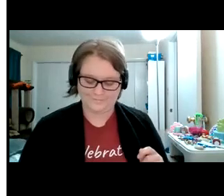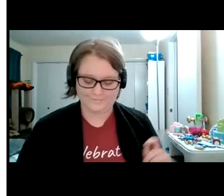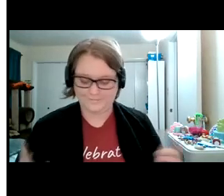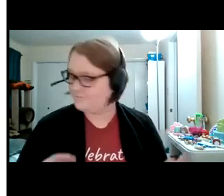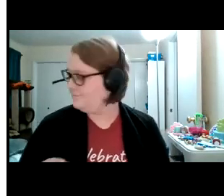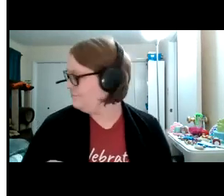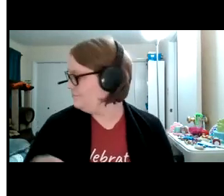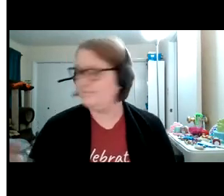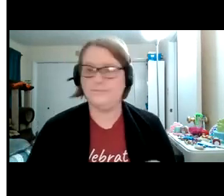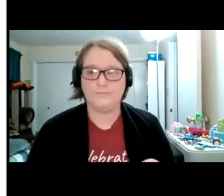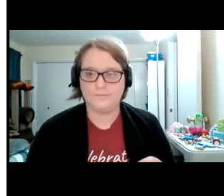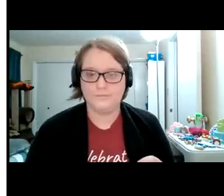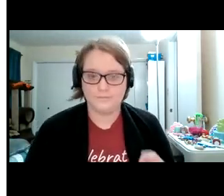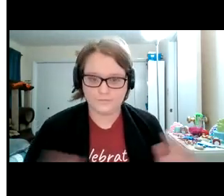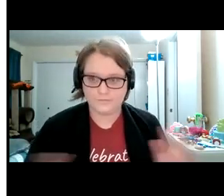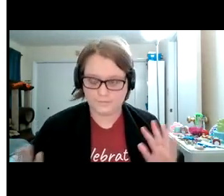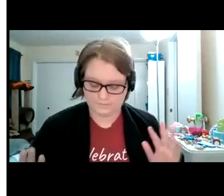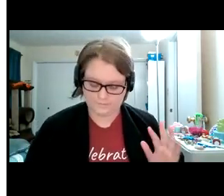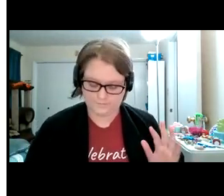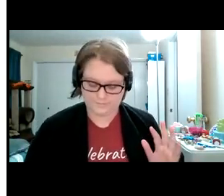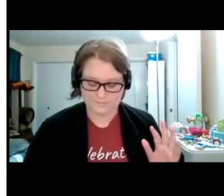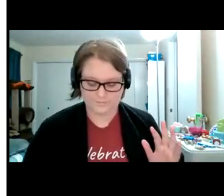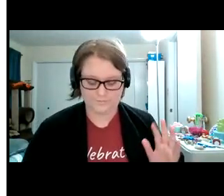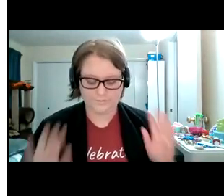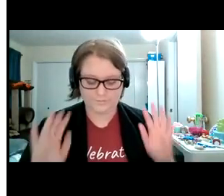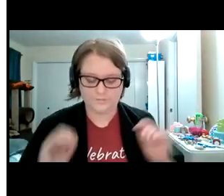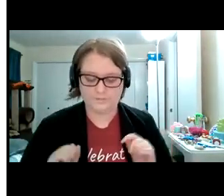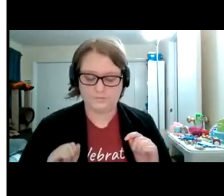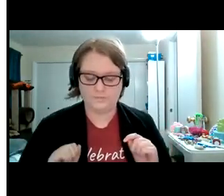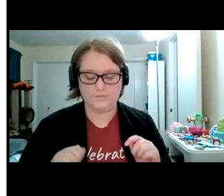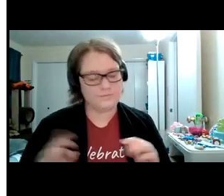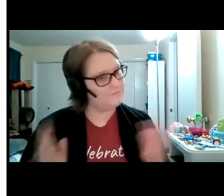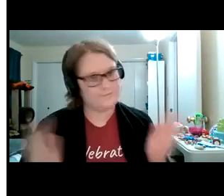You might see my cat around in the background, but that's okay since she